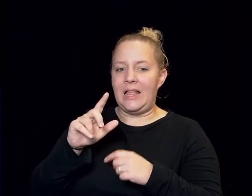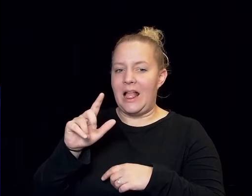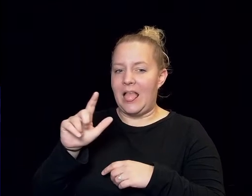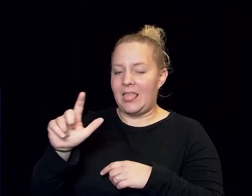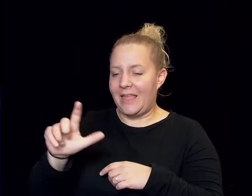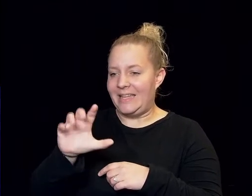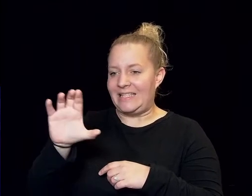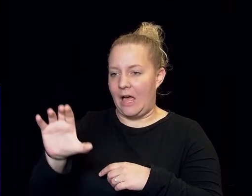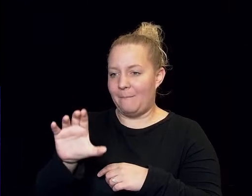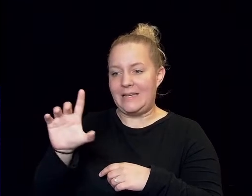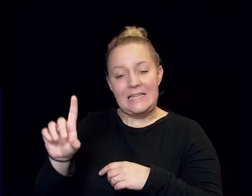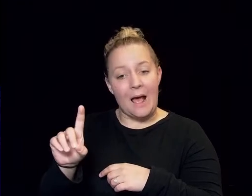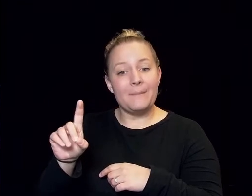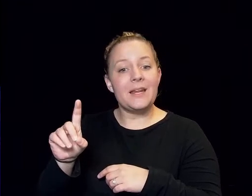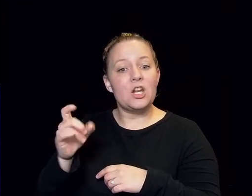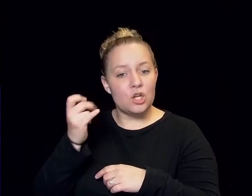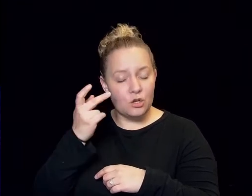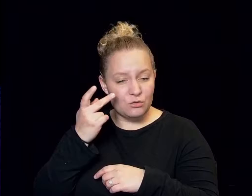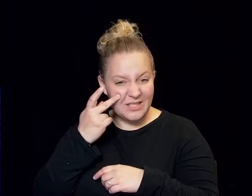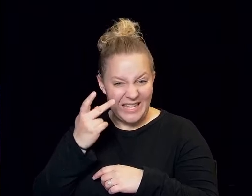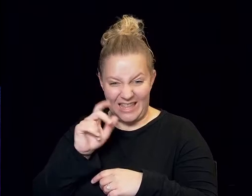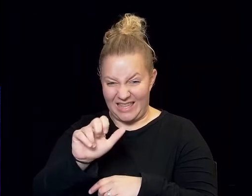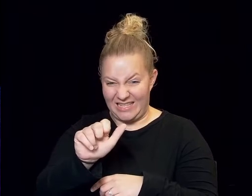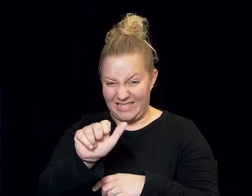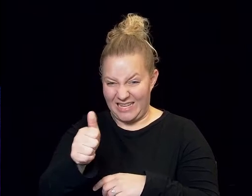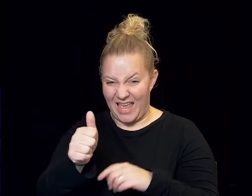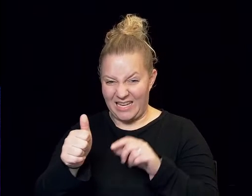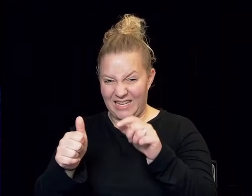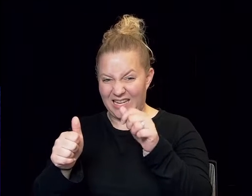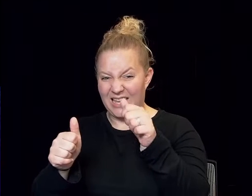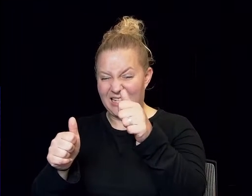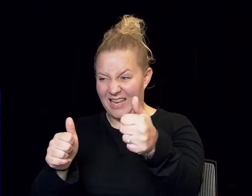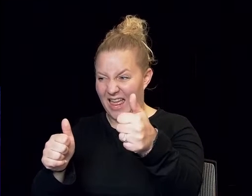which I've seen it is this 10, they both have that 10 in common and that's the smallest